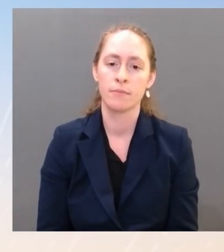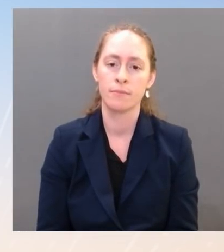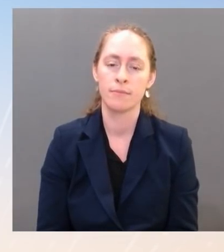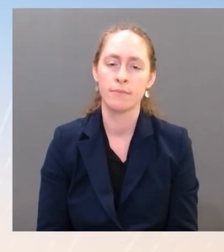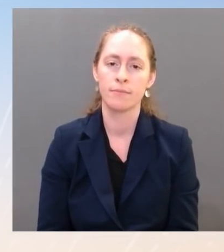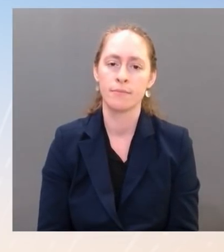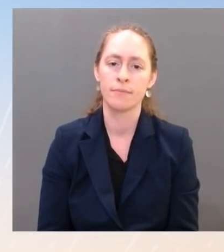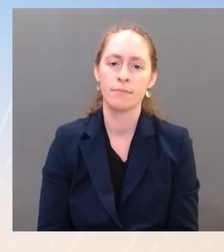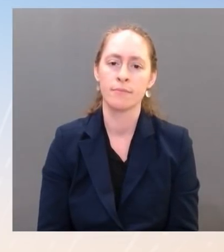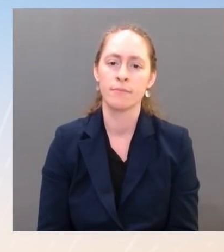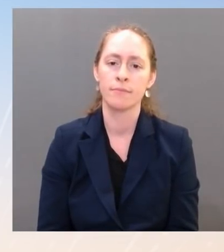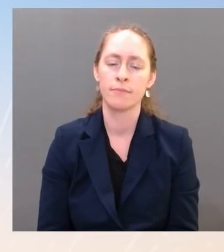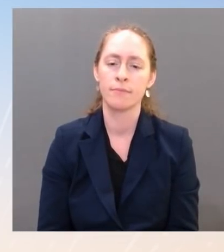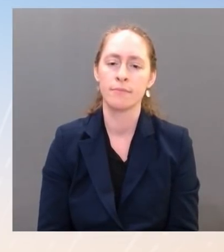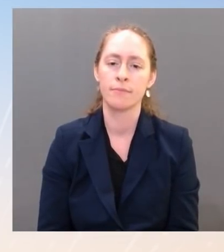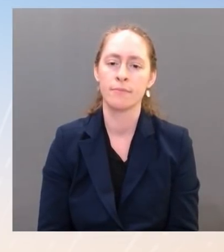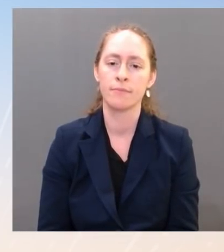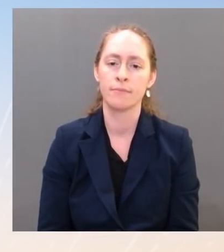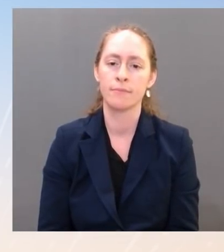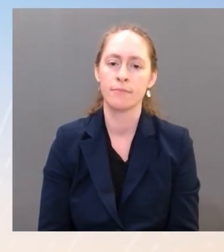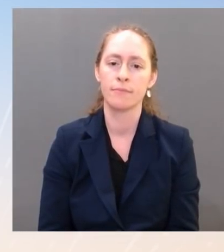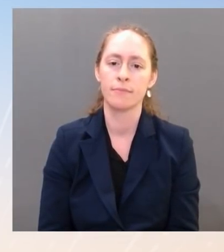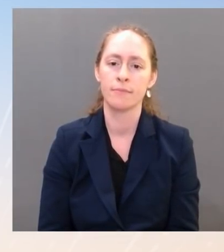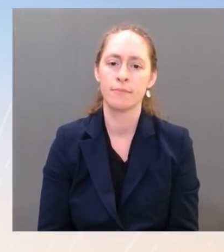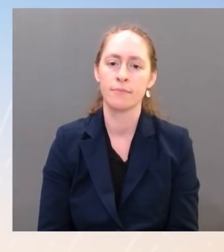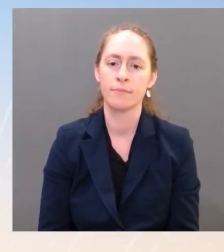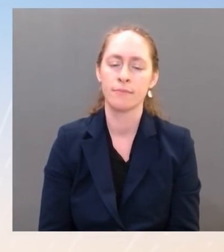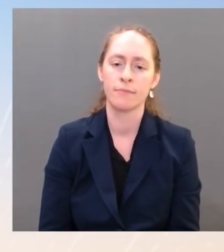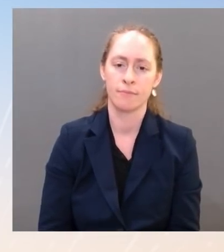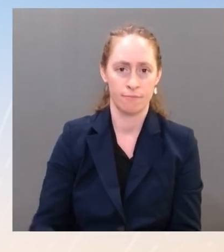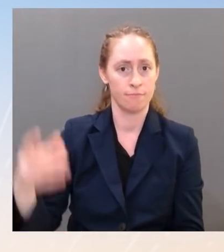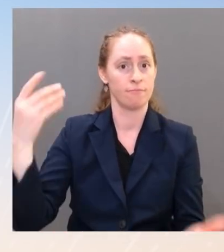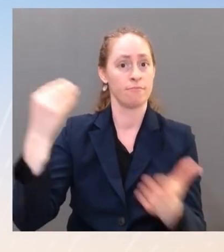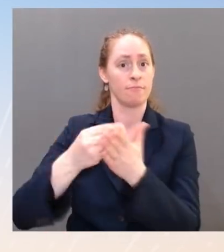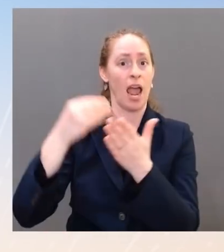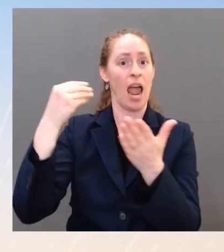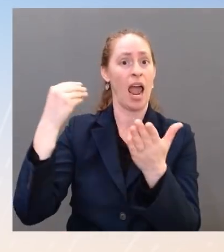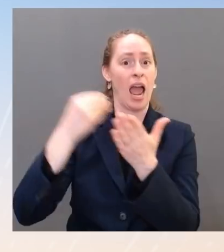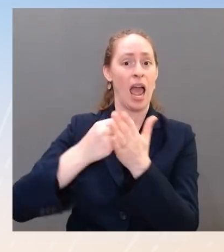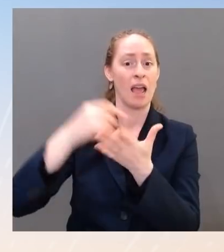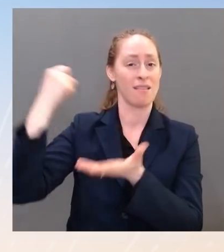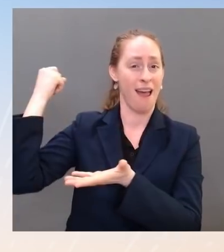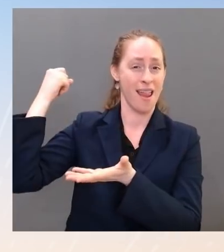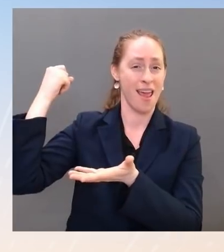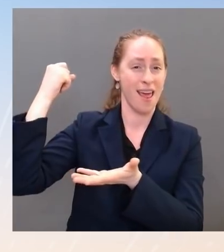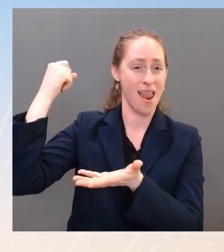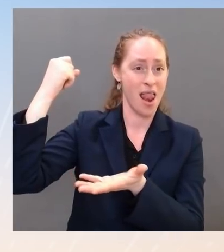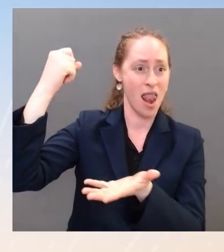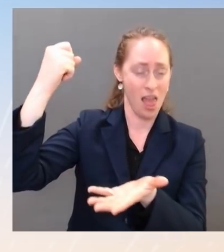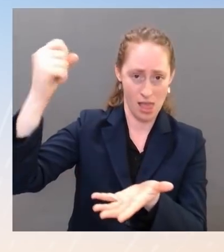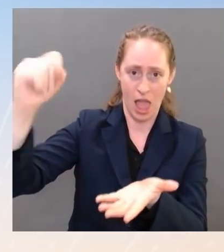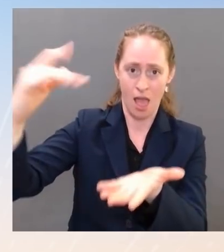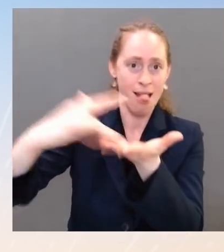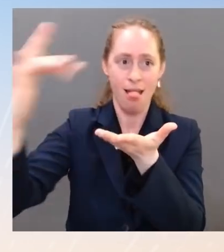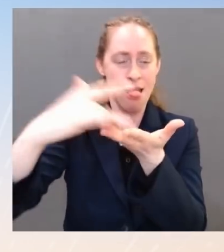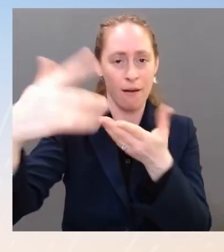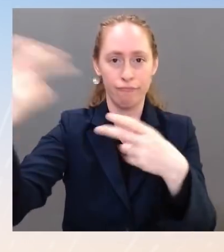Given what may be the outcome of the November elections, you may have a Congress next year that is looking at doing more investigations into that.